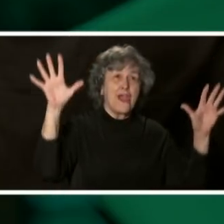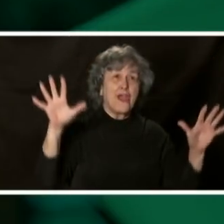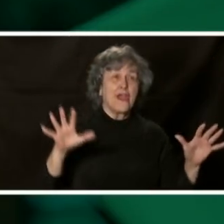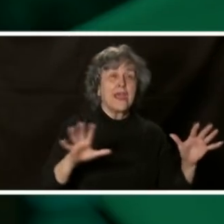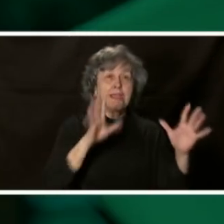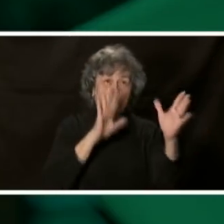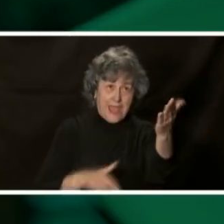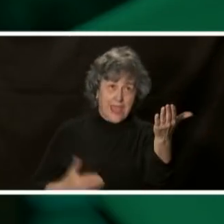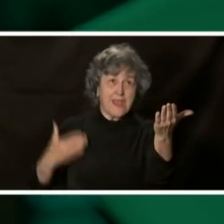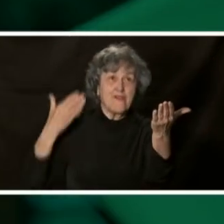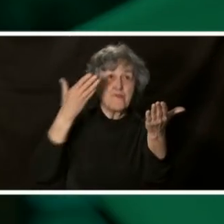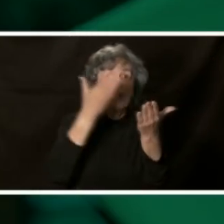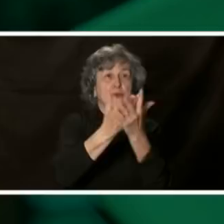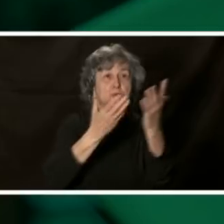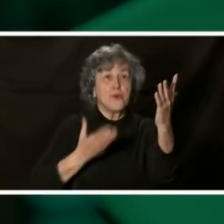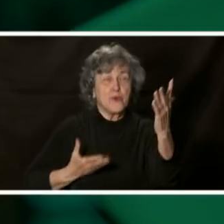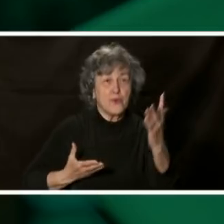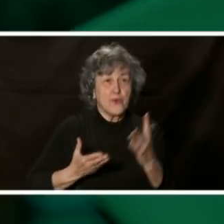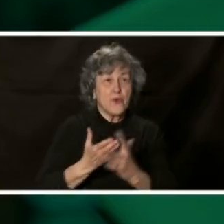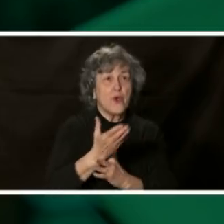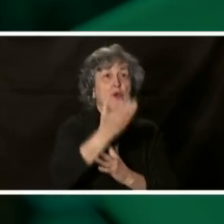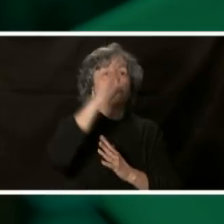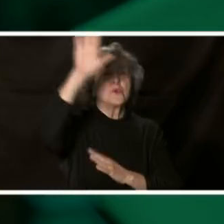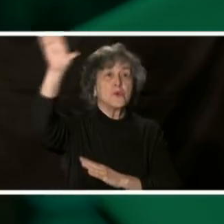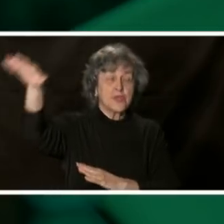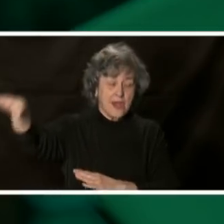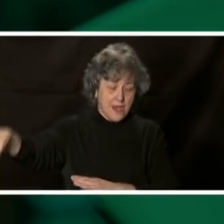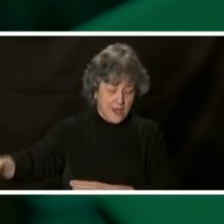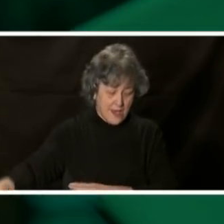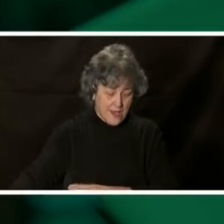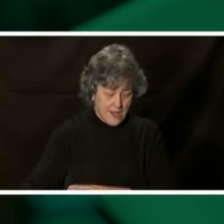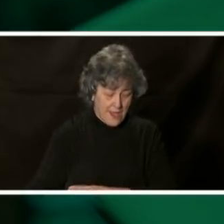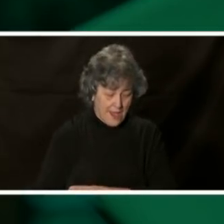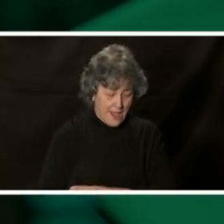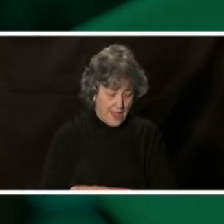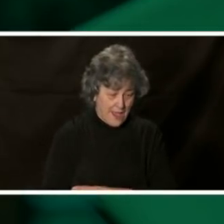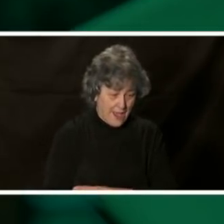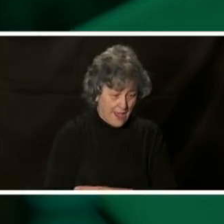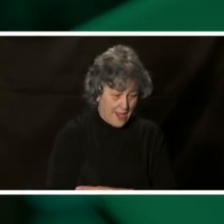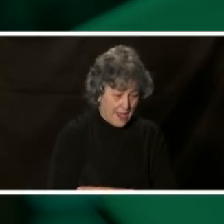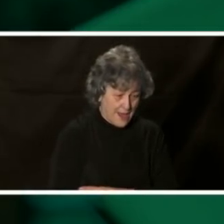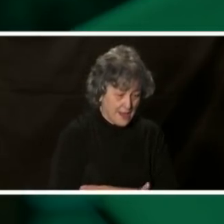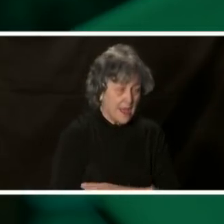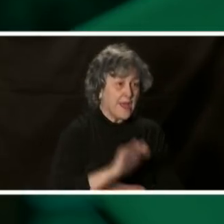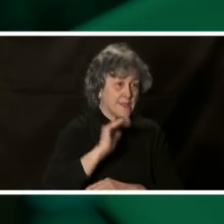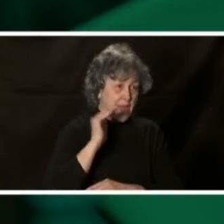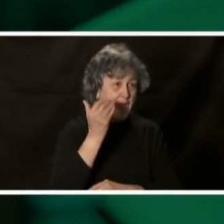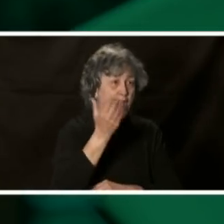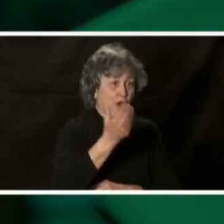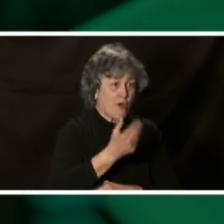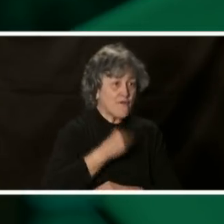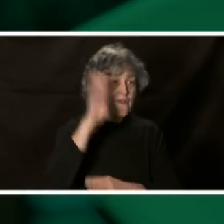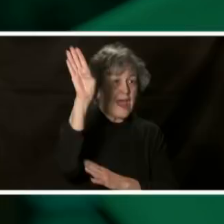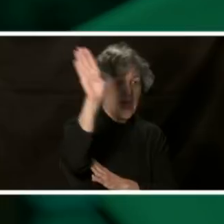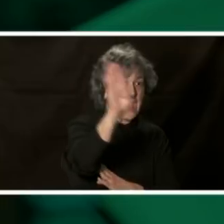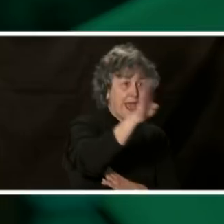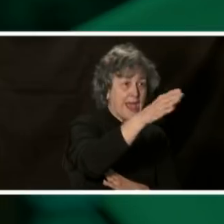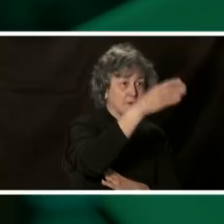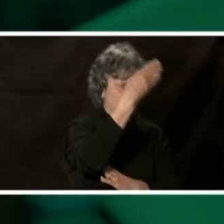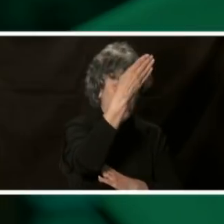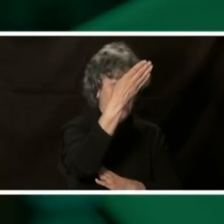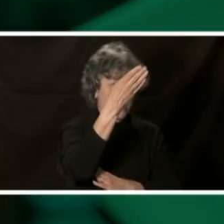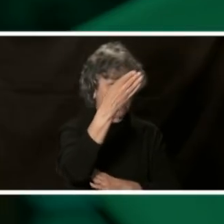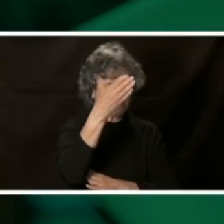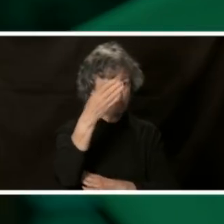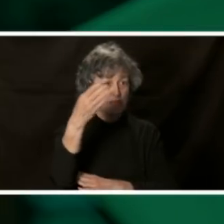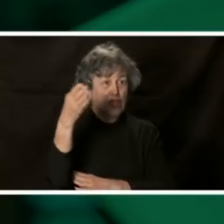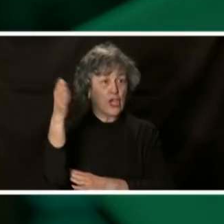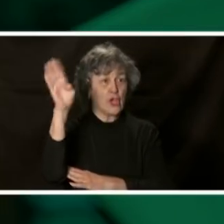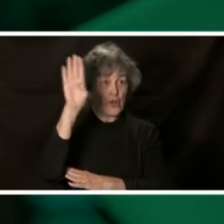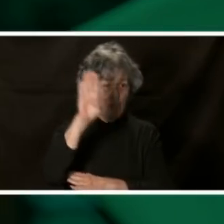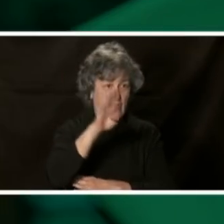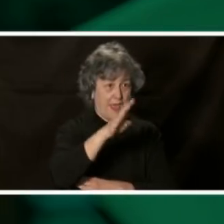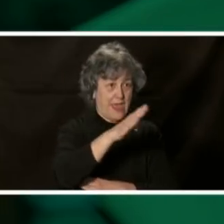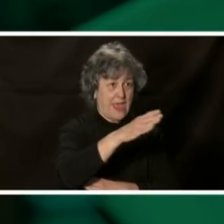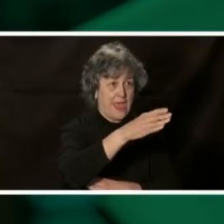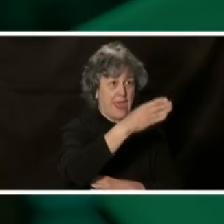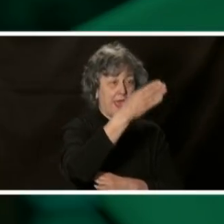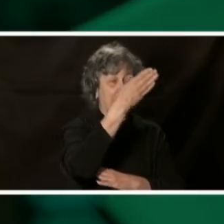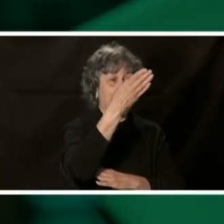GAVE PROOF THROUGH THE NIGHT THAT OUR FLAG WAS STILL THERE.